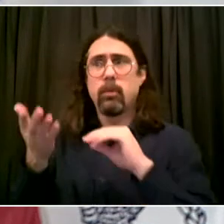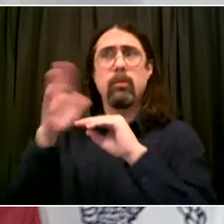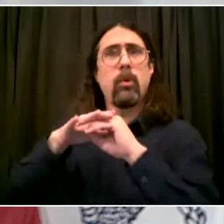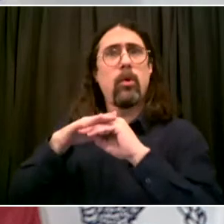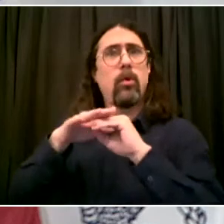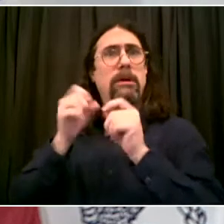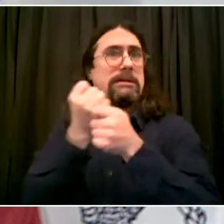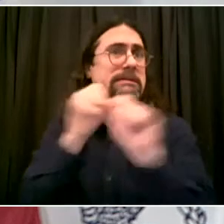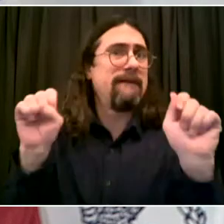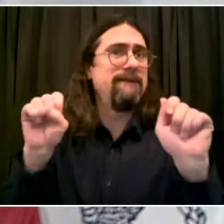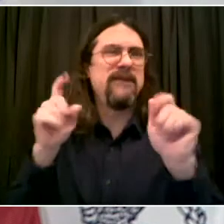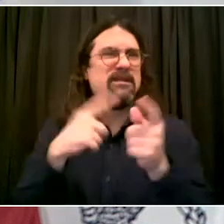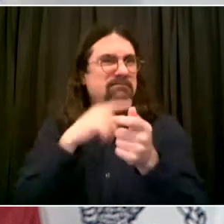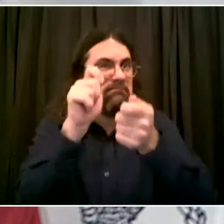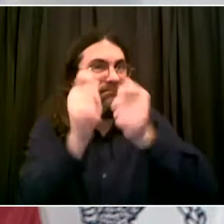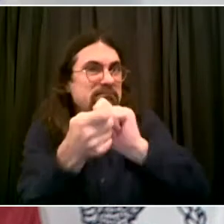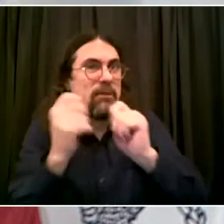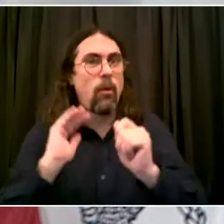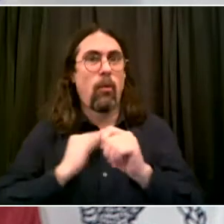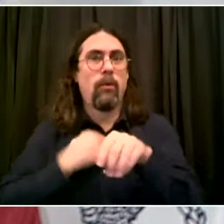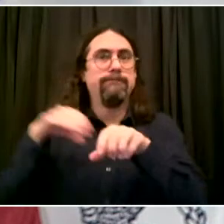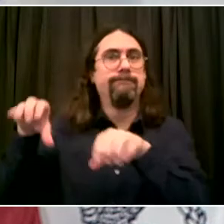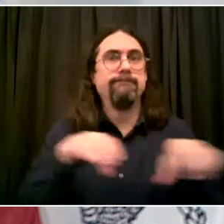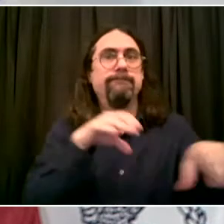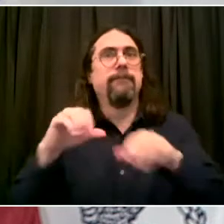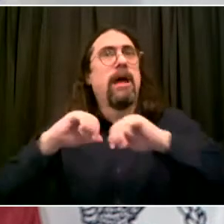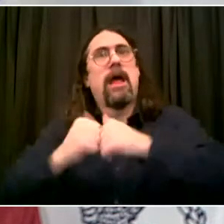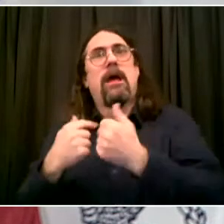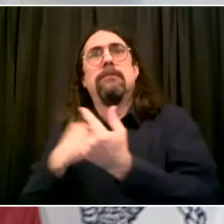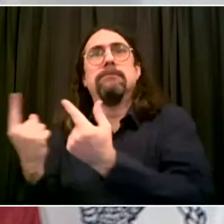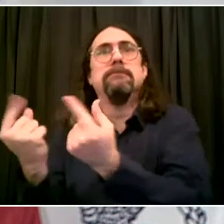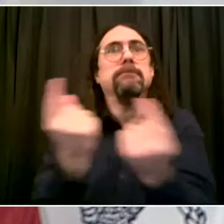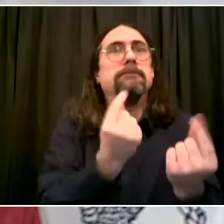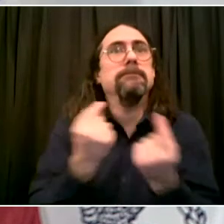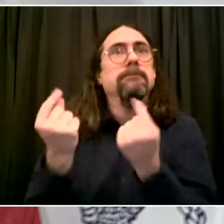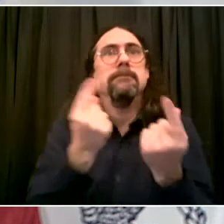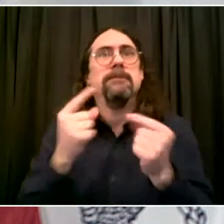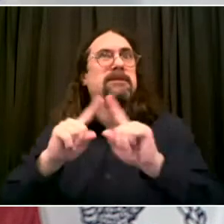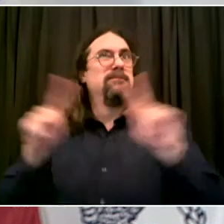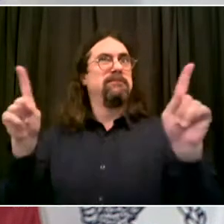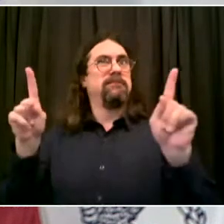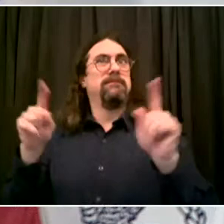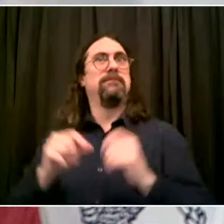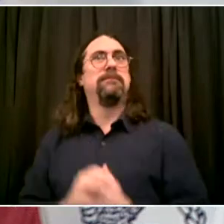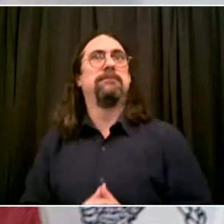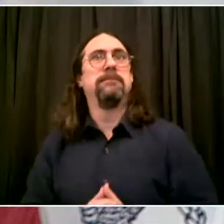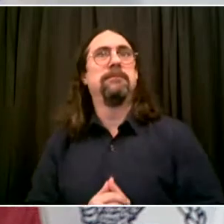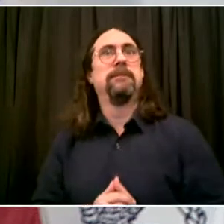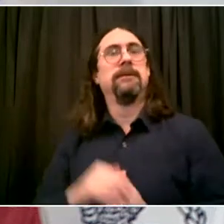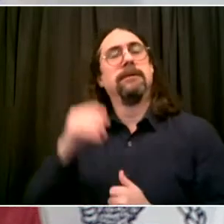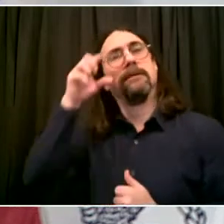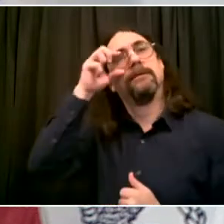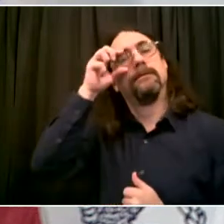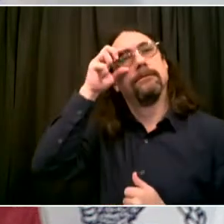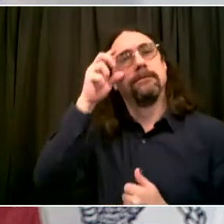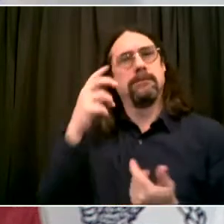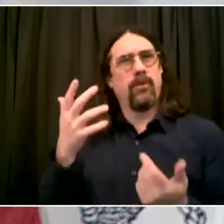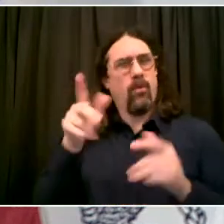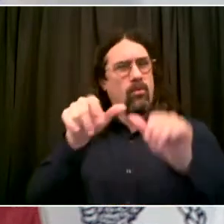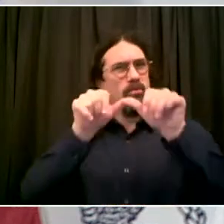DAY LIFE BASED ON WHAT WE KNOW, PUT TO KILLER LEE ABOUT THESE NEW VARIANTS THE RESEARCHERS FRFRM O CALTECH AND